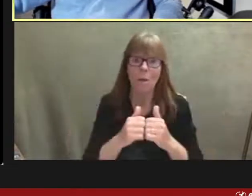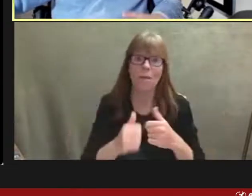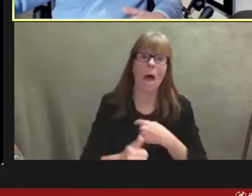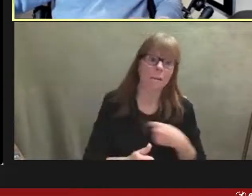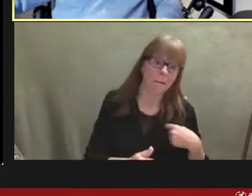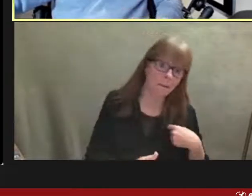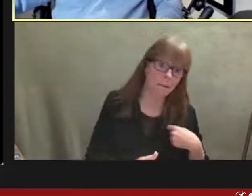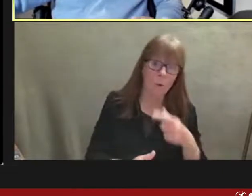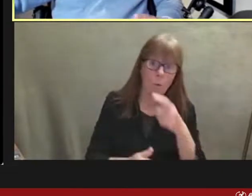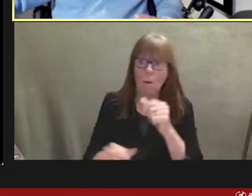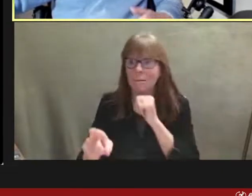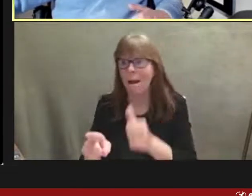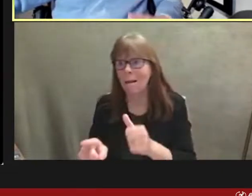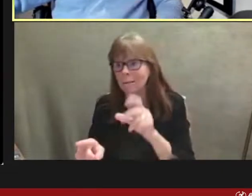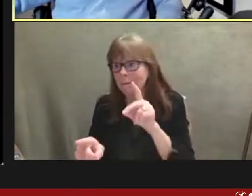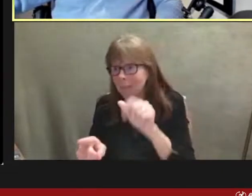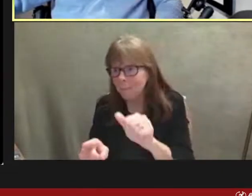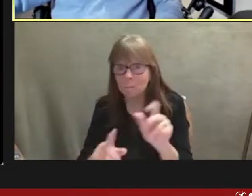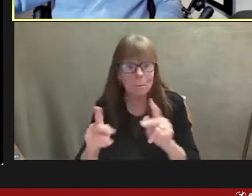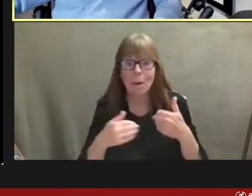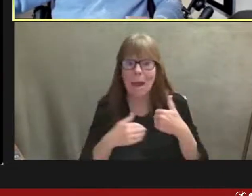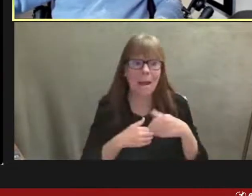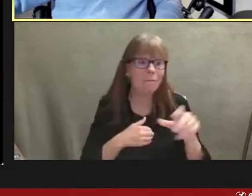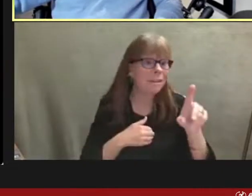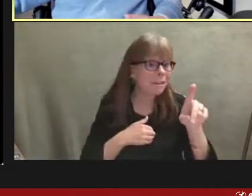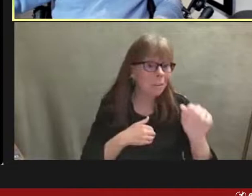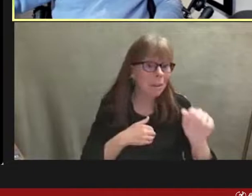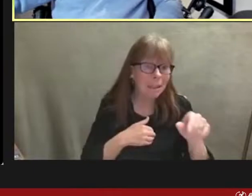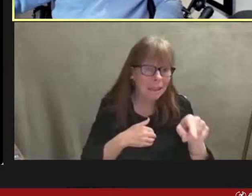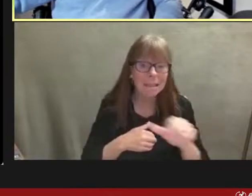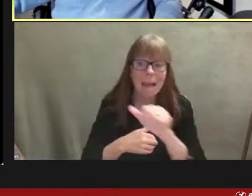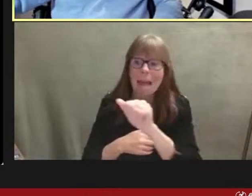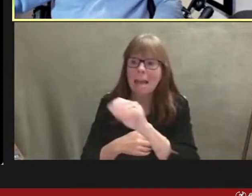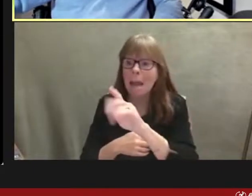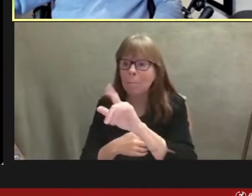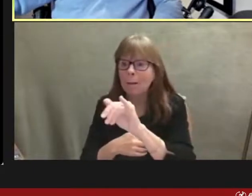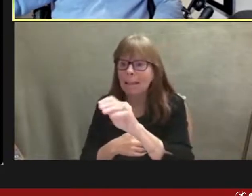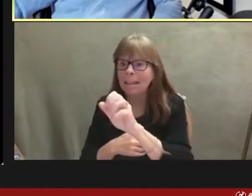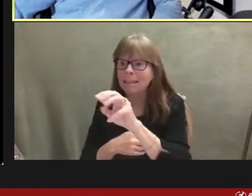Health equity for people with disabilities and ableism in healthcare. We had a couple of virtual